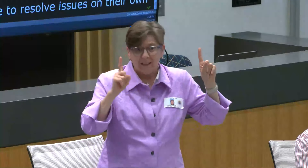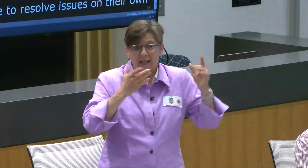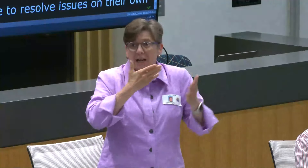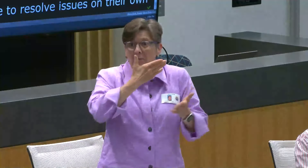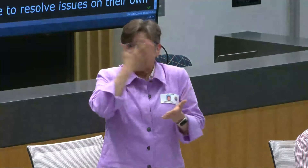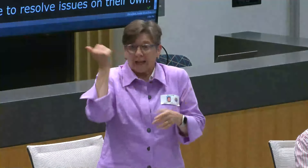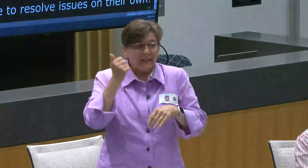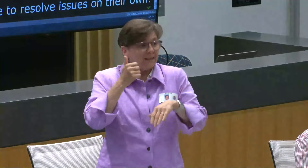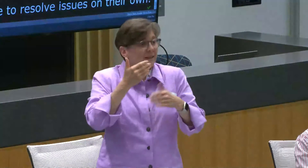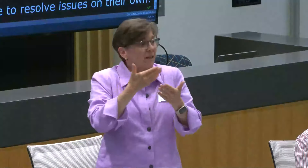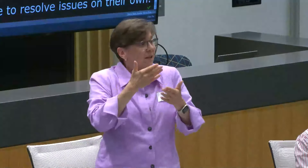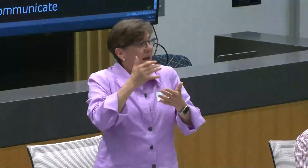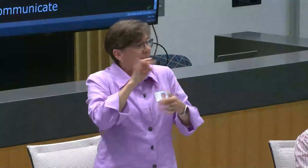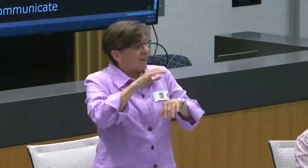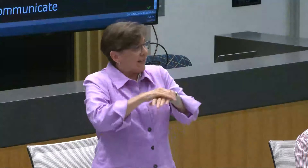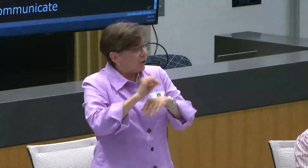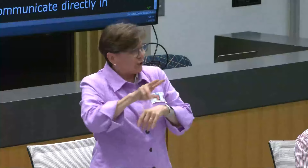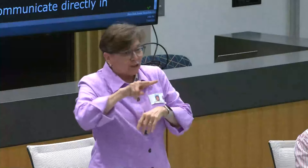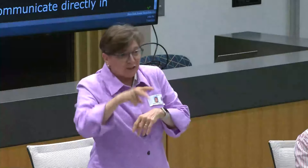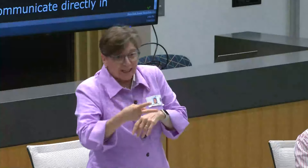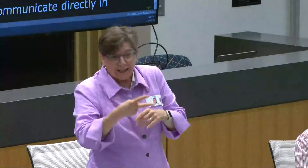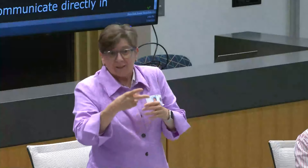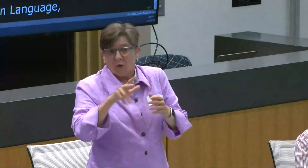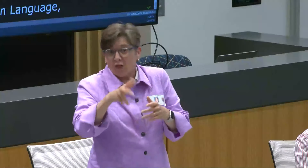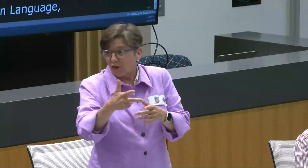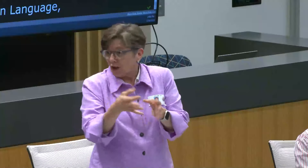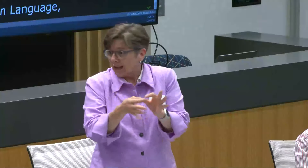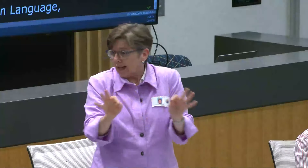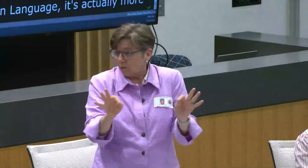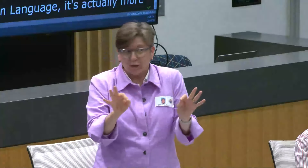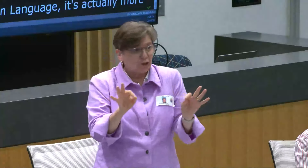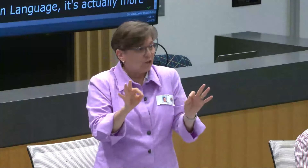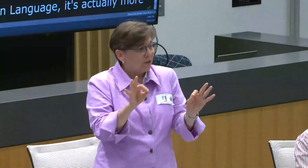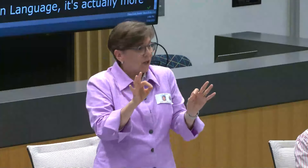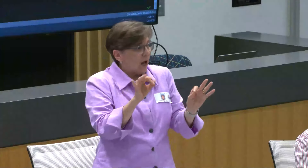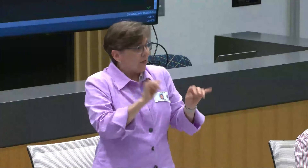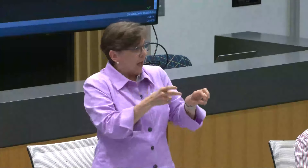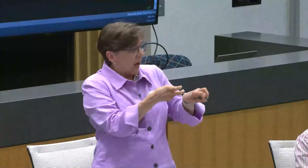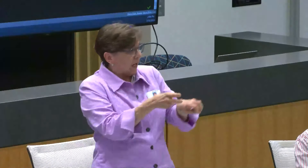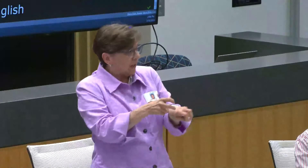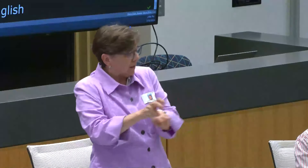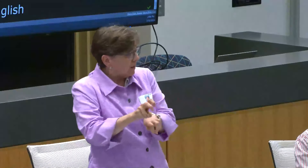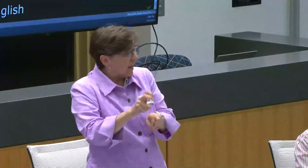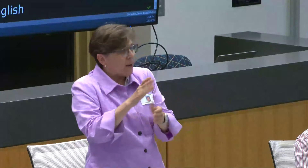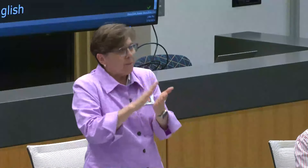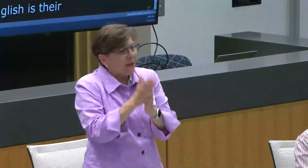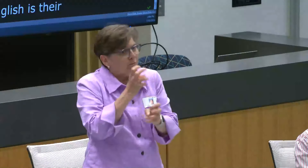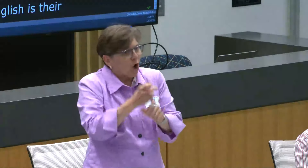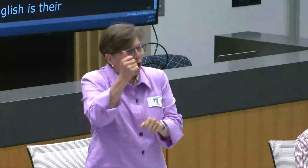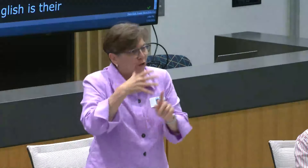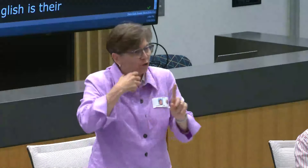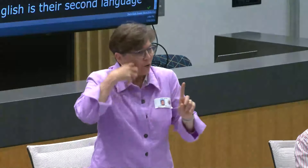HERE IS TO PROVIDE ACCESS AND MAKE IT AVAILABLE BUT IT'S ALSO IMPORTANT TO ALLOW PEOPLE TO HAVE THE INDEPENDENCE TO RESOLVE ISSUES ON THEIR OWN. IF THEY CAN COMMUNICATE